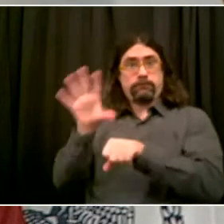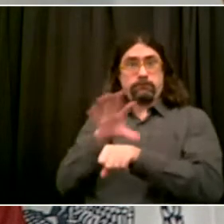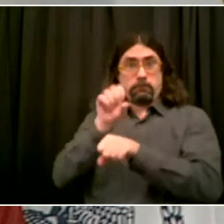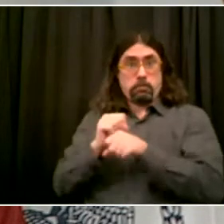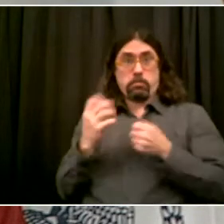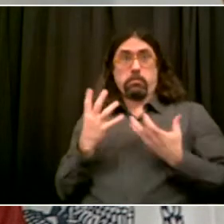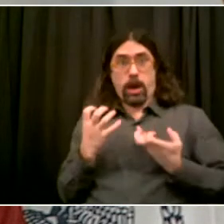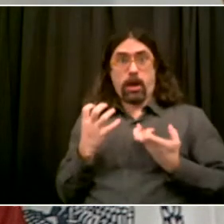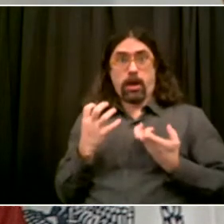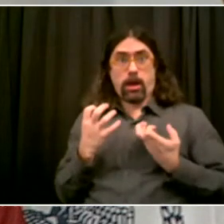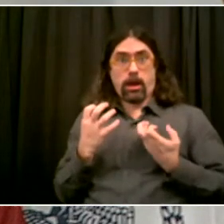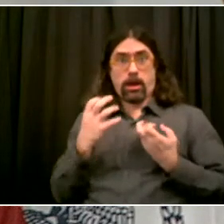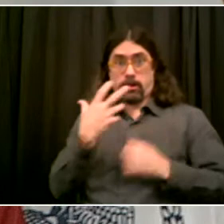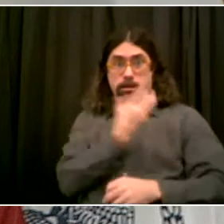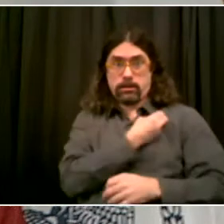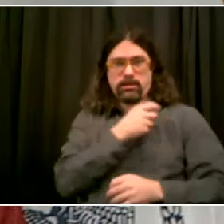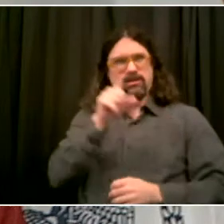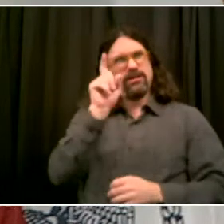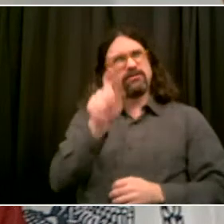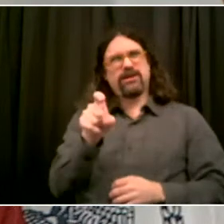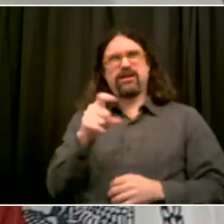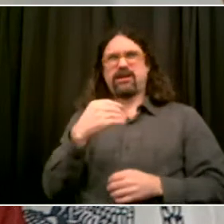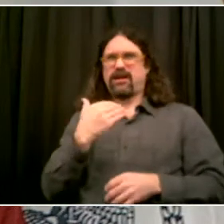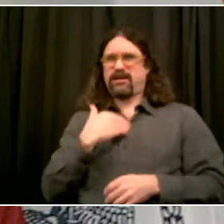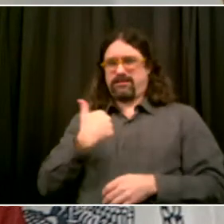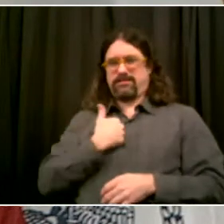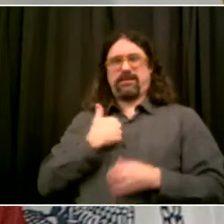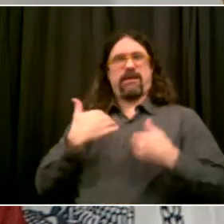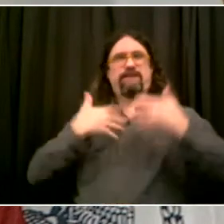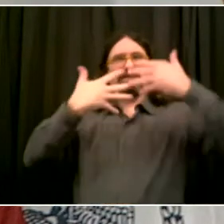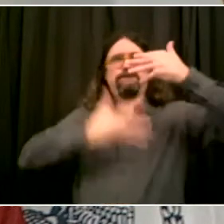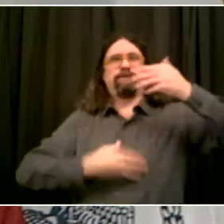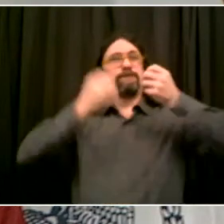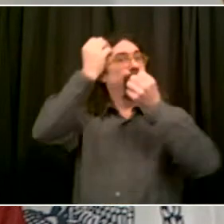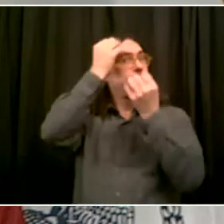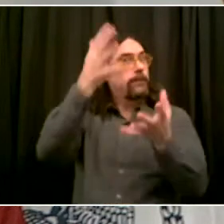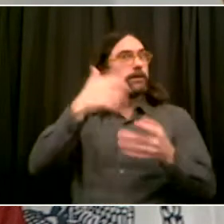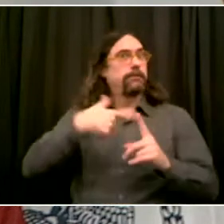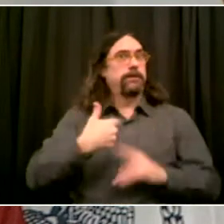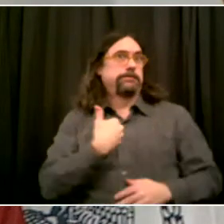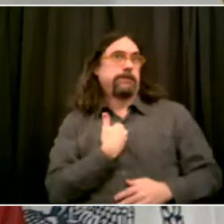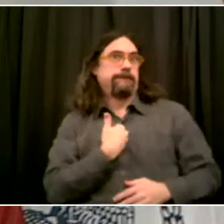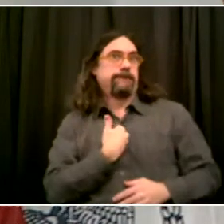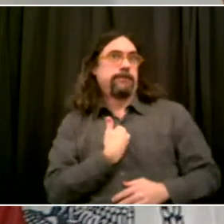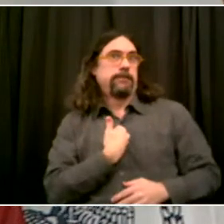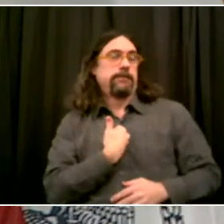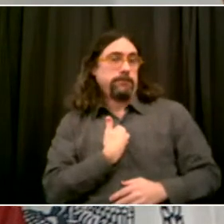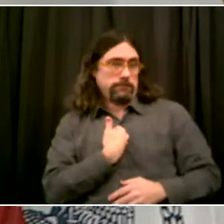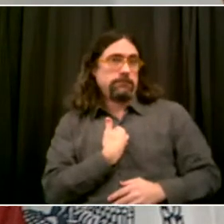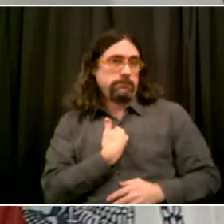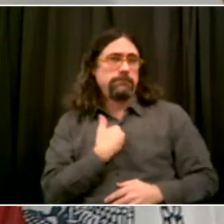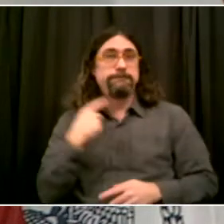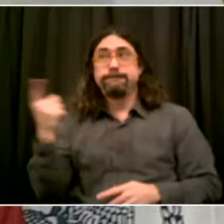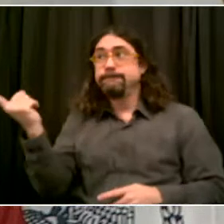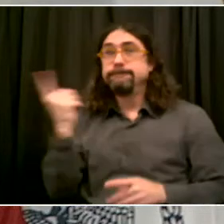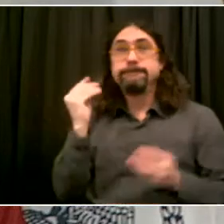ACTUALLY TICKED THE BOXES, IF TTHOSE